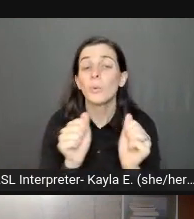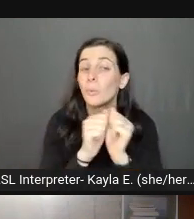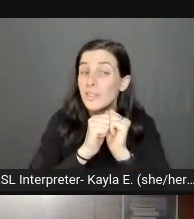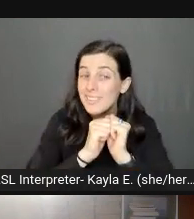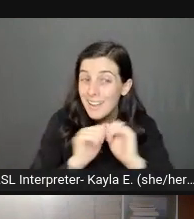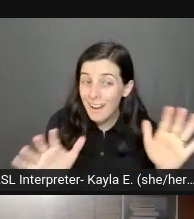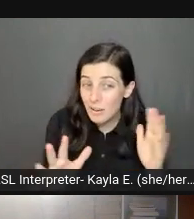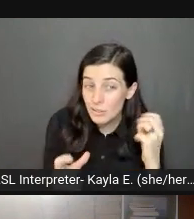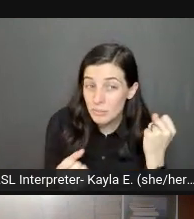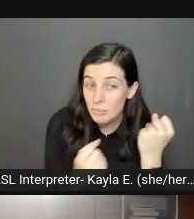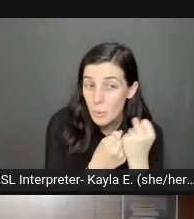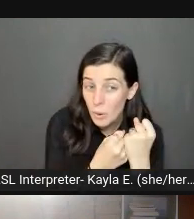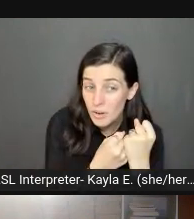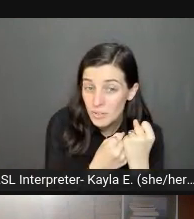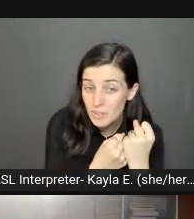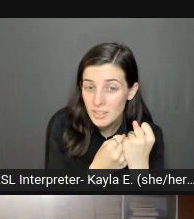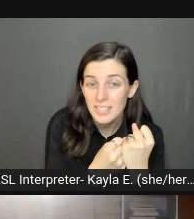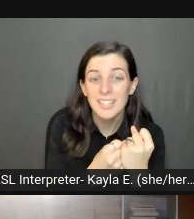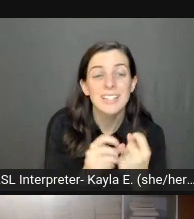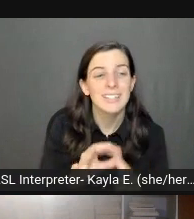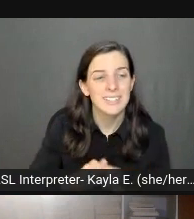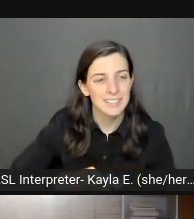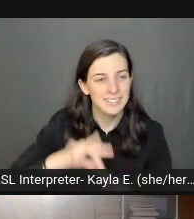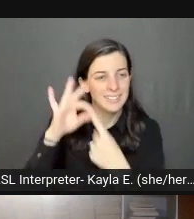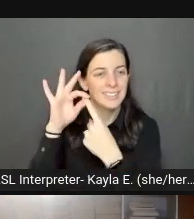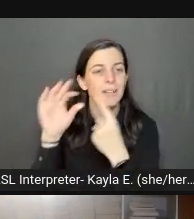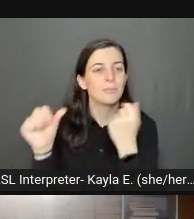except the assistive technology devices they are using